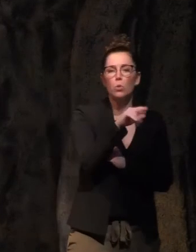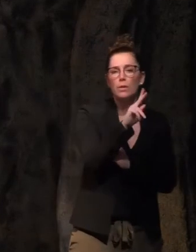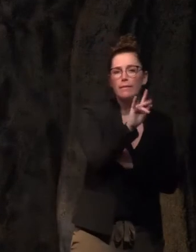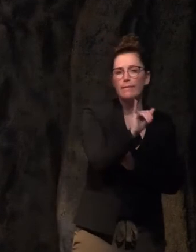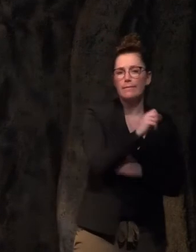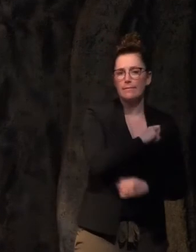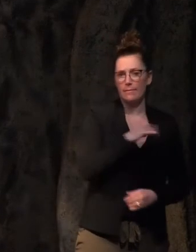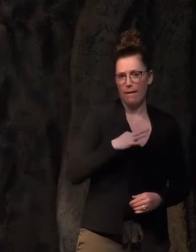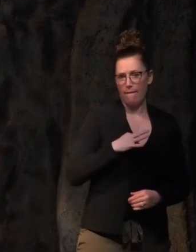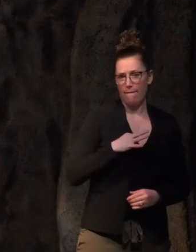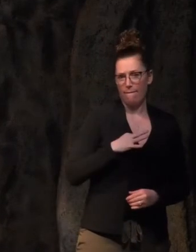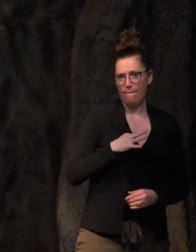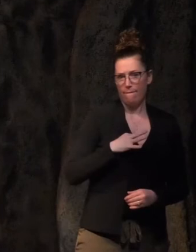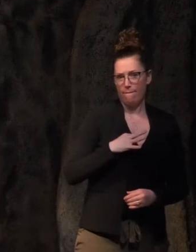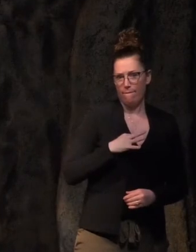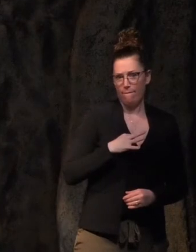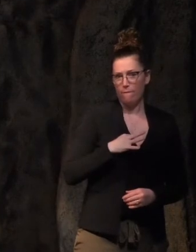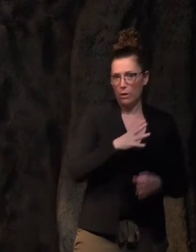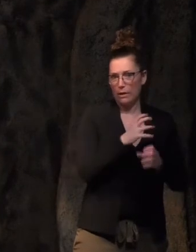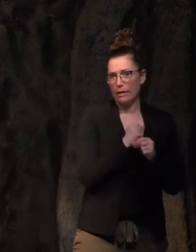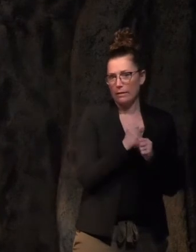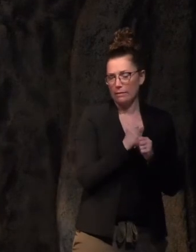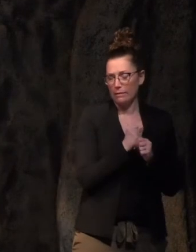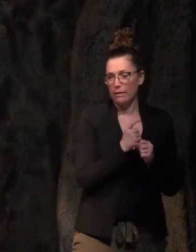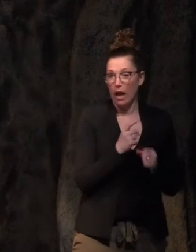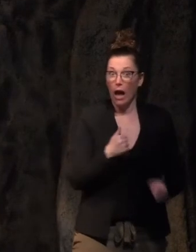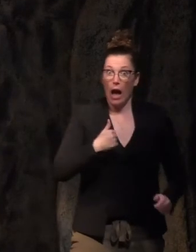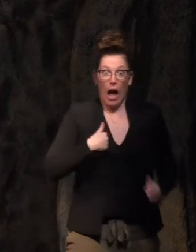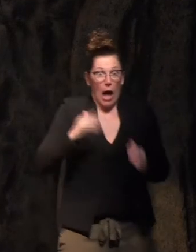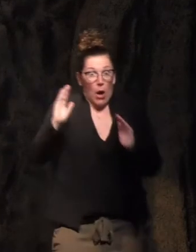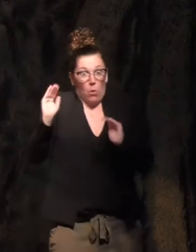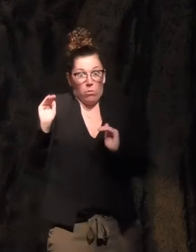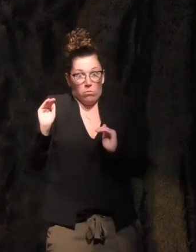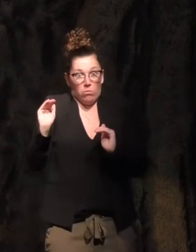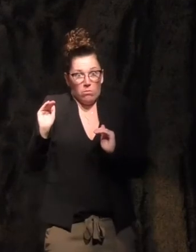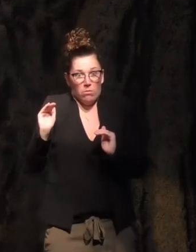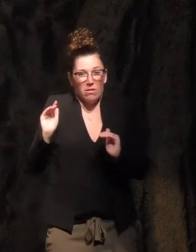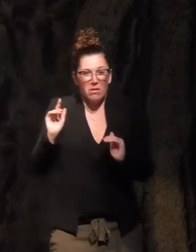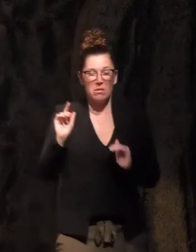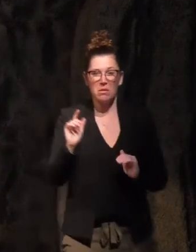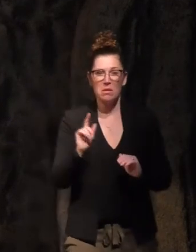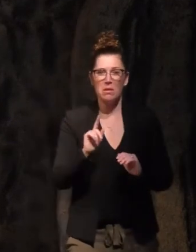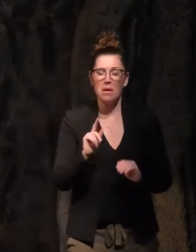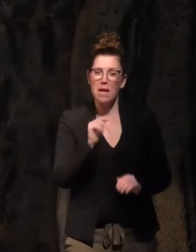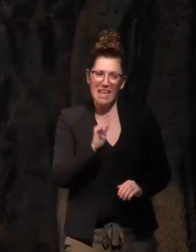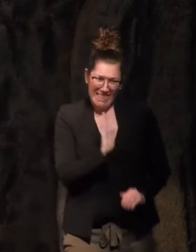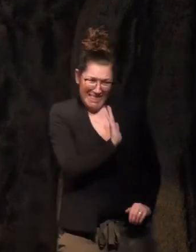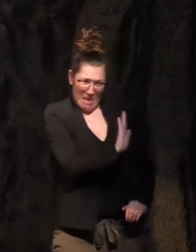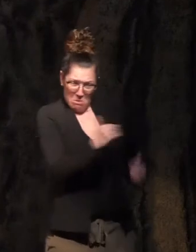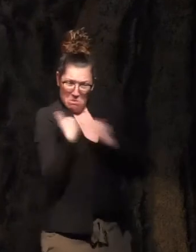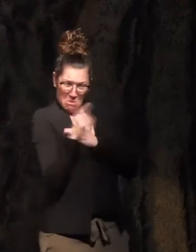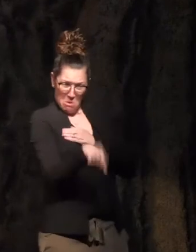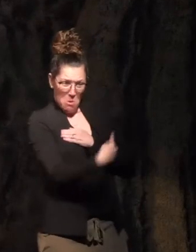certainly I am very much hoping for, I think we bear an equal number of very important responsibilities